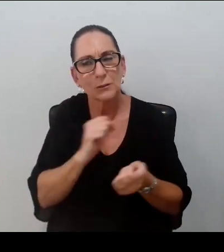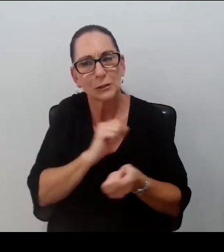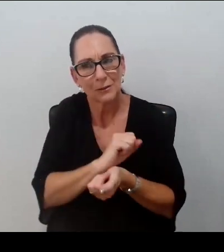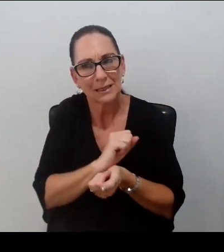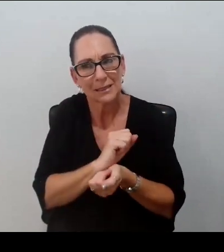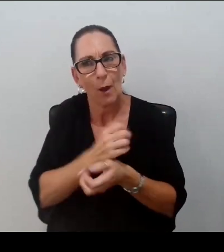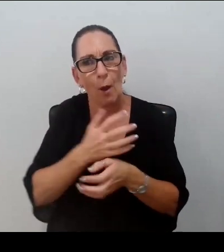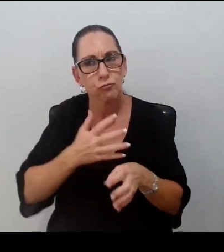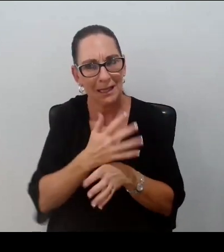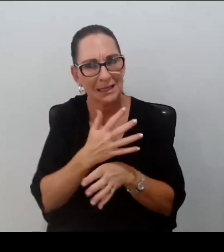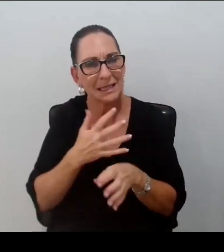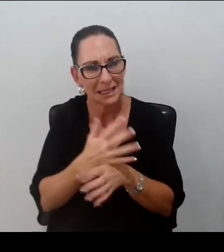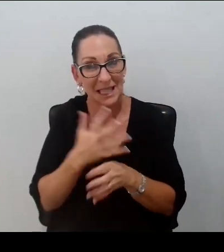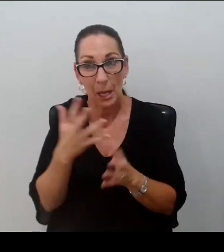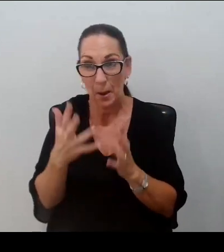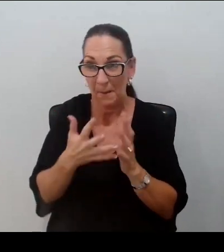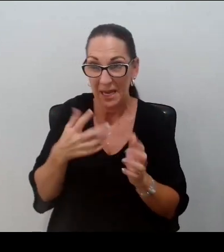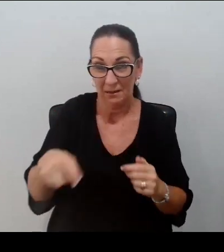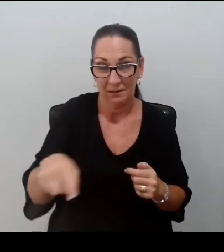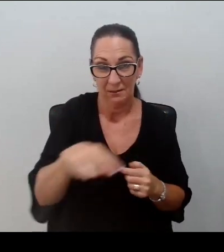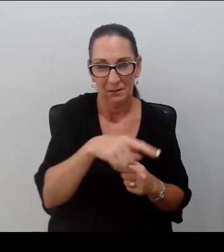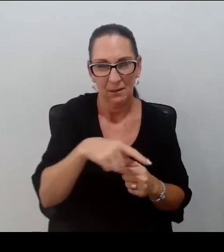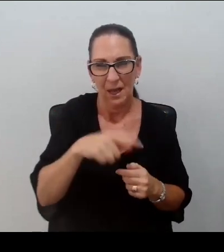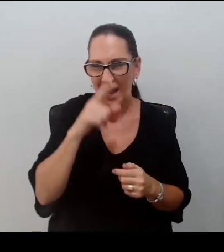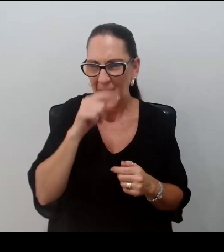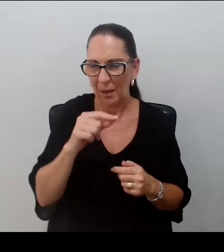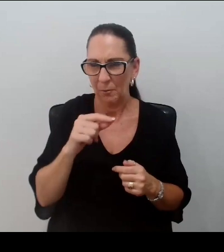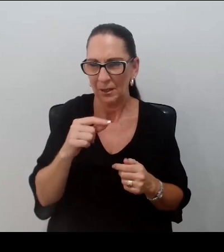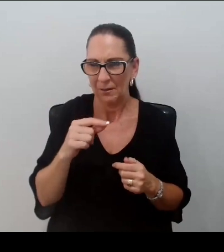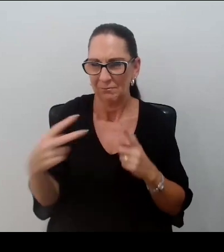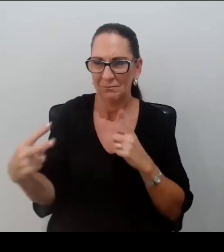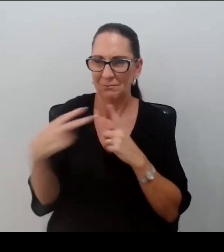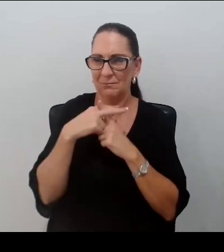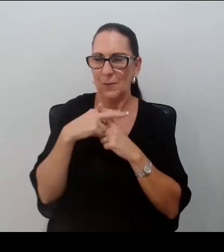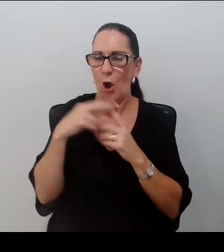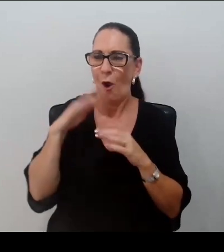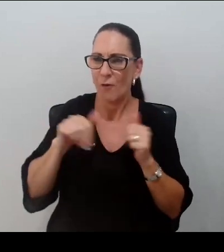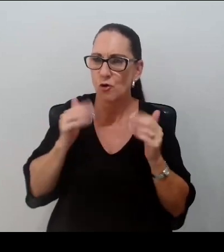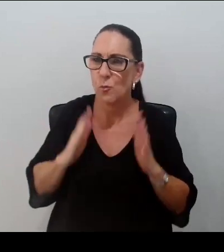and that these practices can be a violation of human rights. I understand that many people